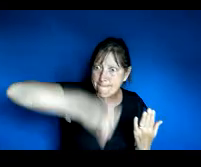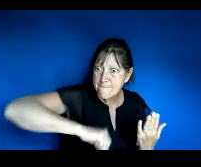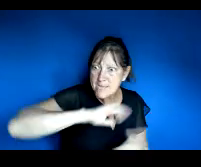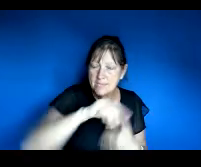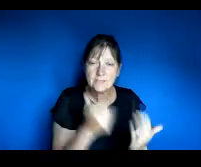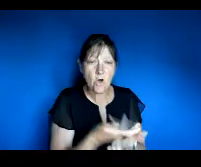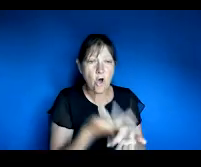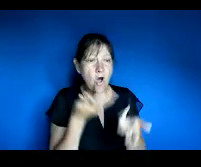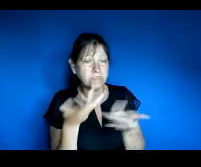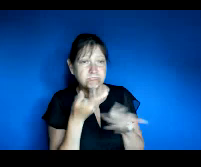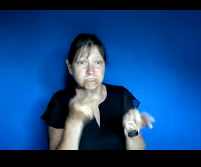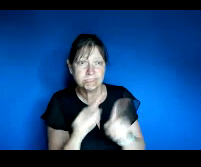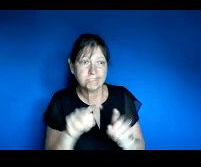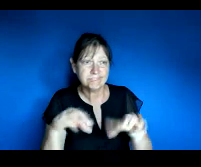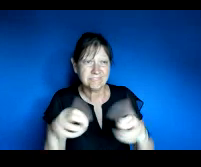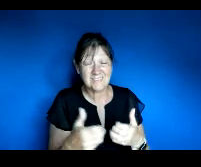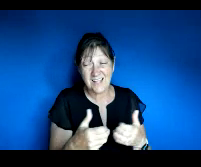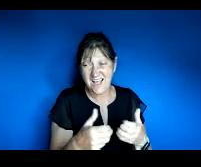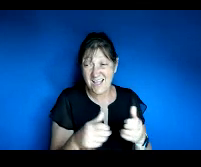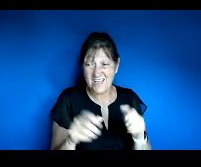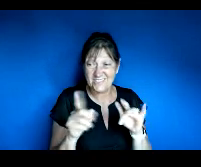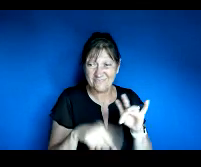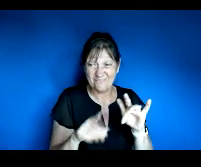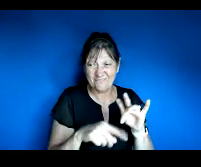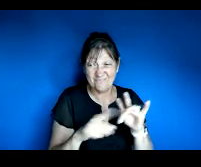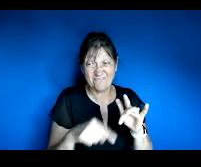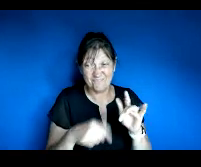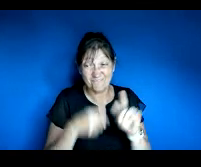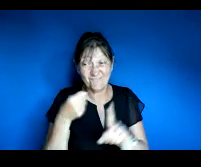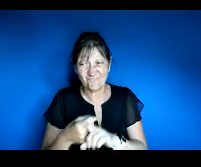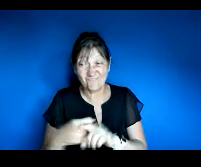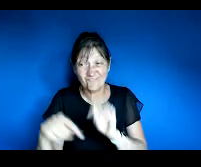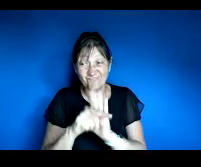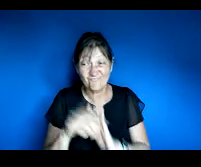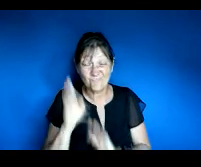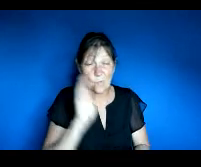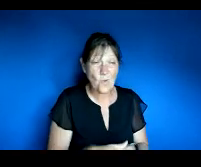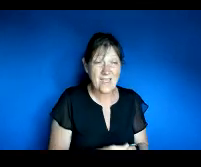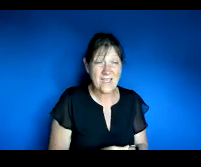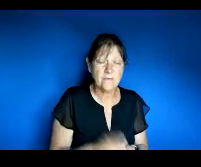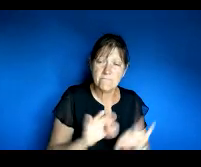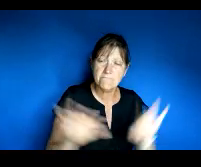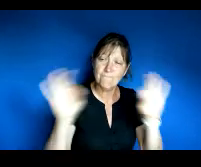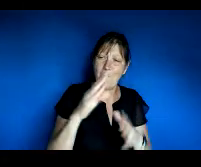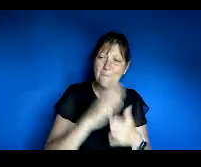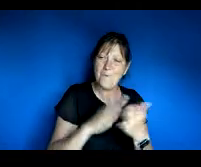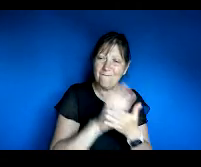that's happening in the classroom, you know, interaction with your peers and things like that, and that's just an important part of the college experience.